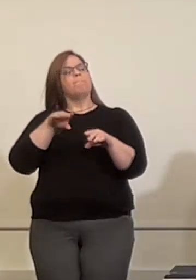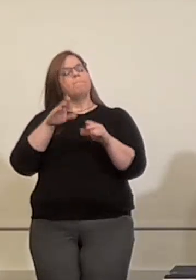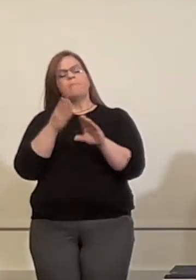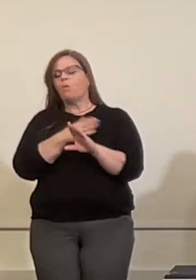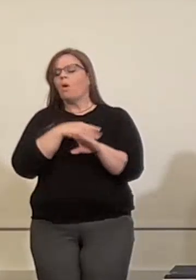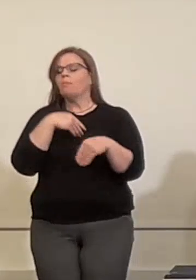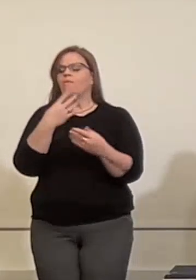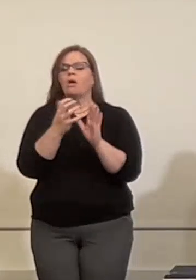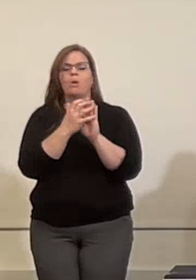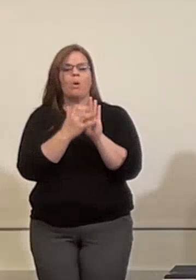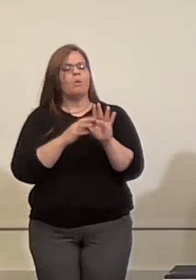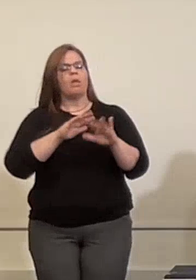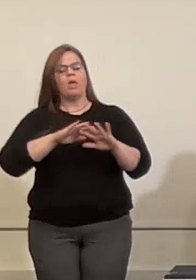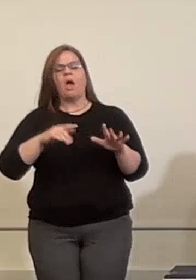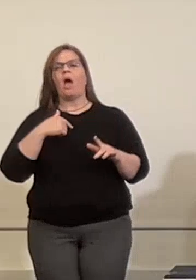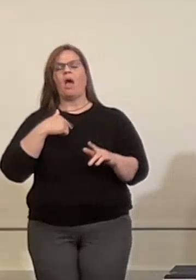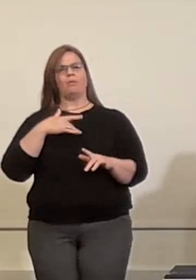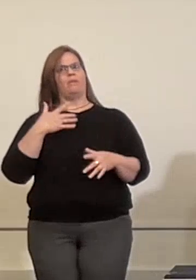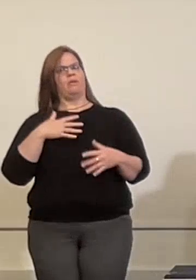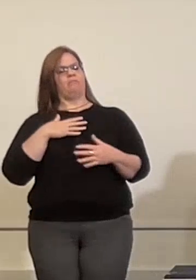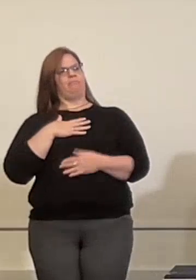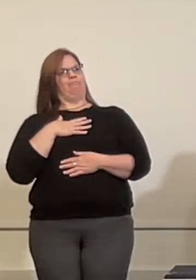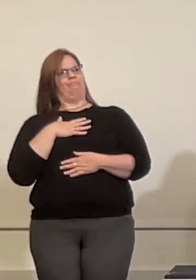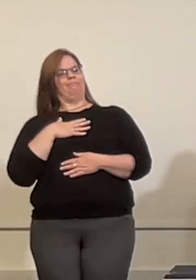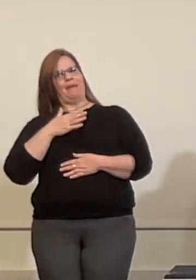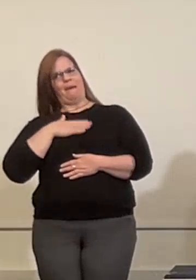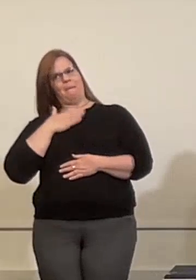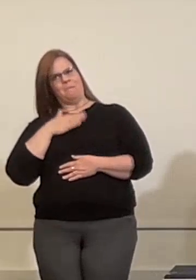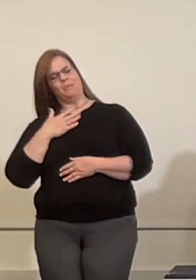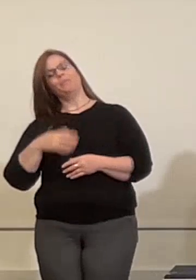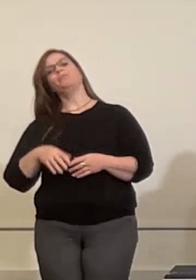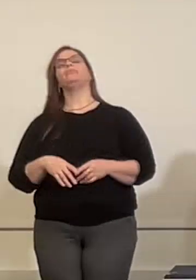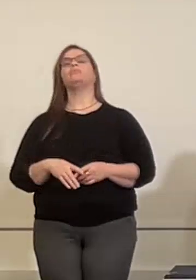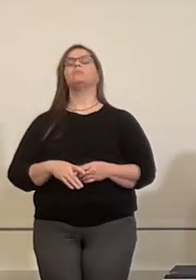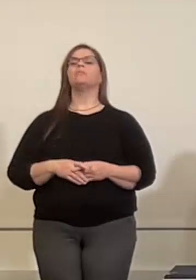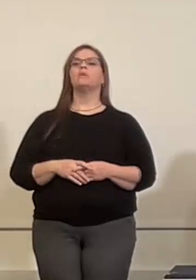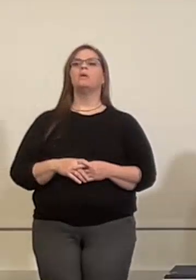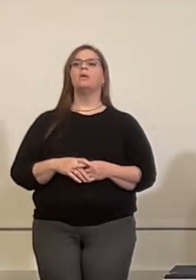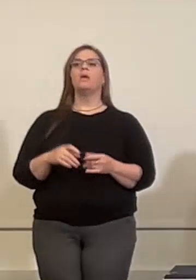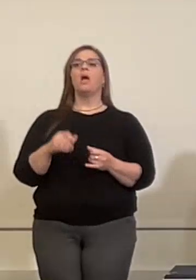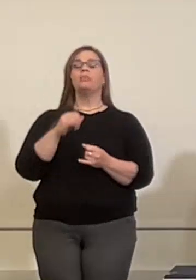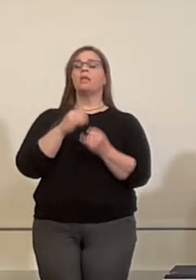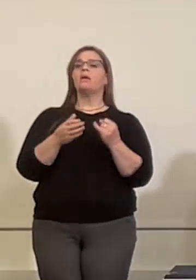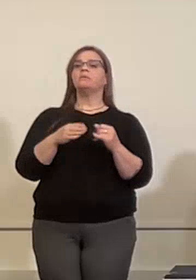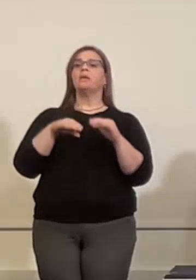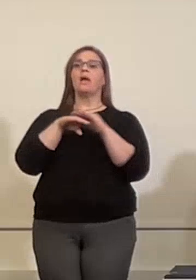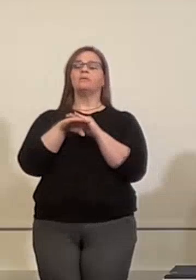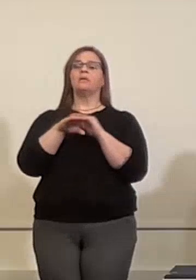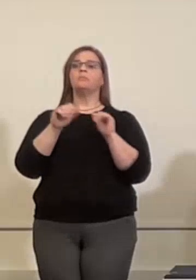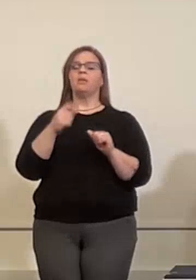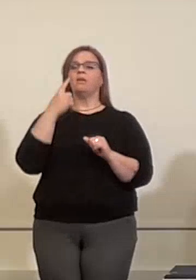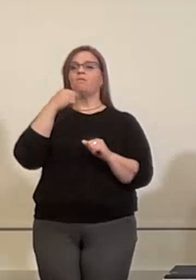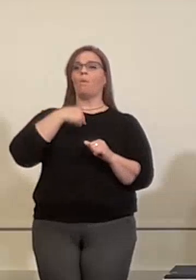I feel really, really happy. And last thing, accessibility as per me is not enforcement, it's